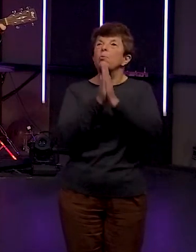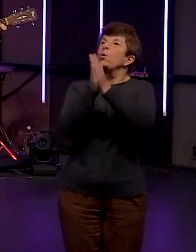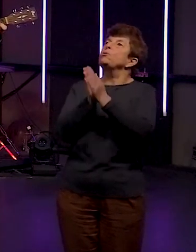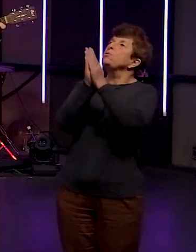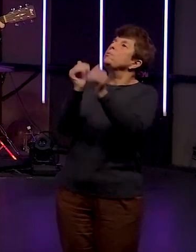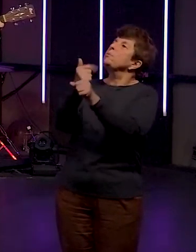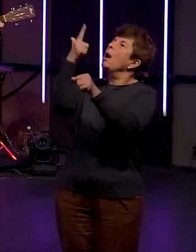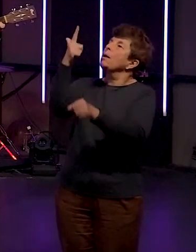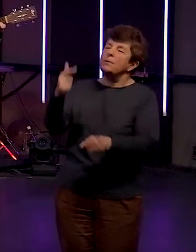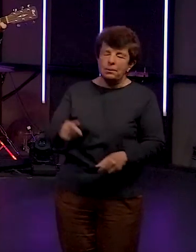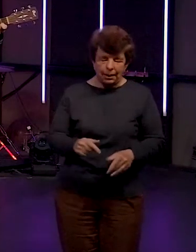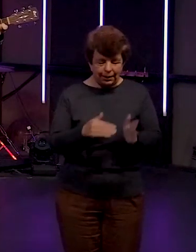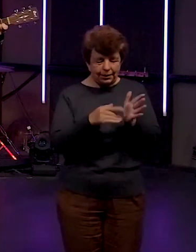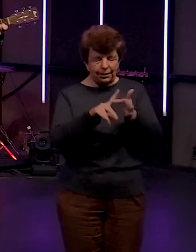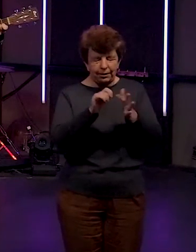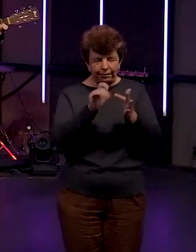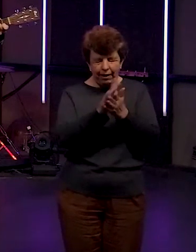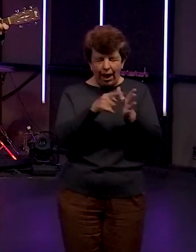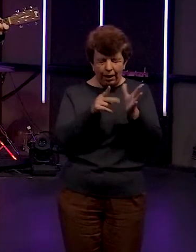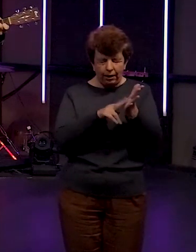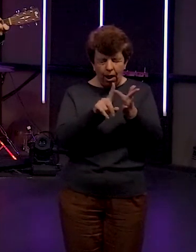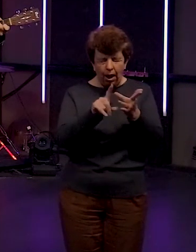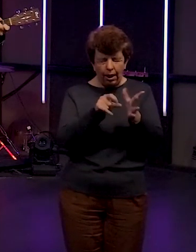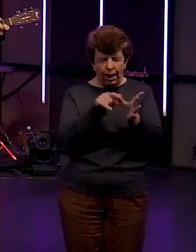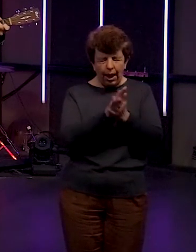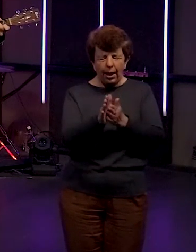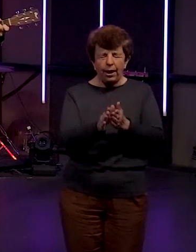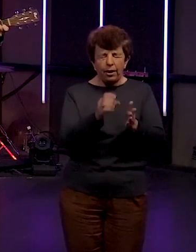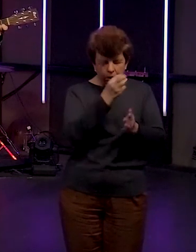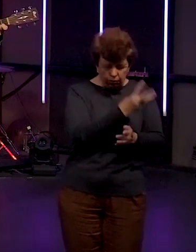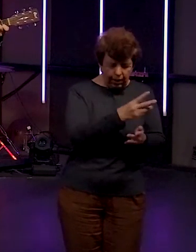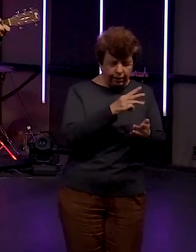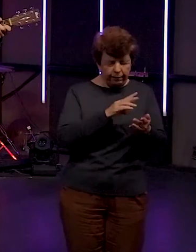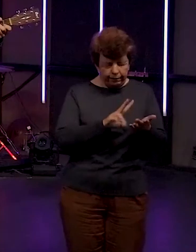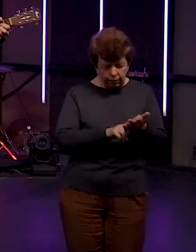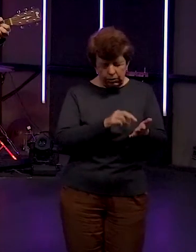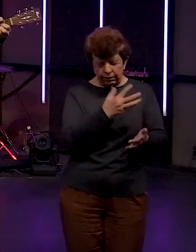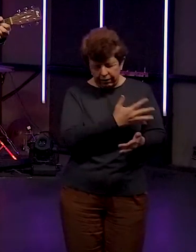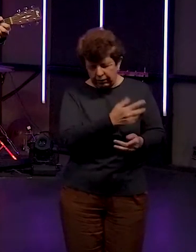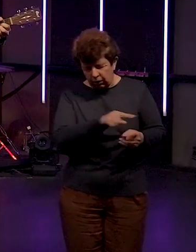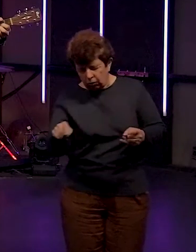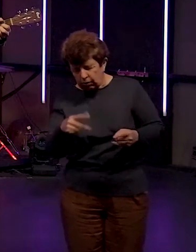Zephaniah 3:15-17 says this: